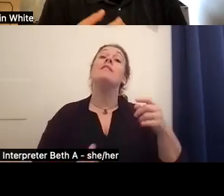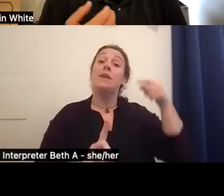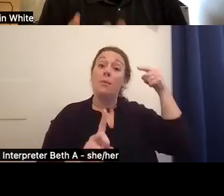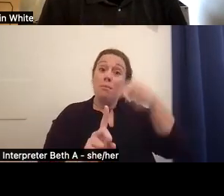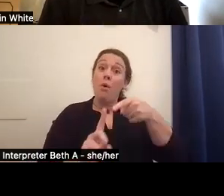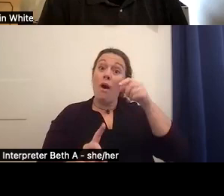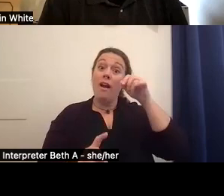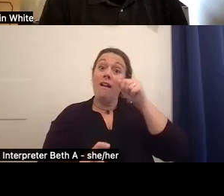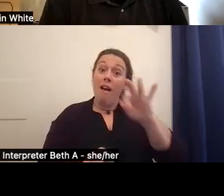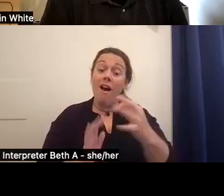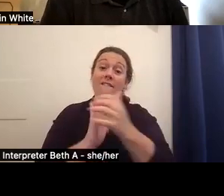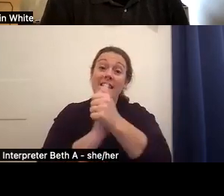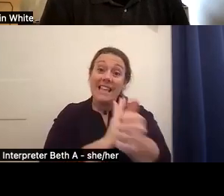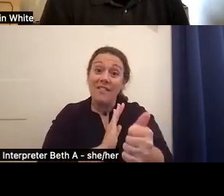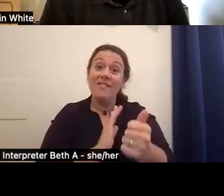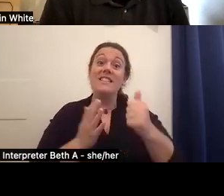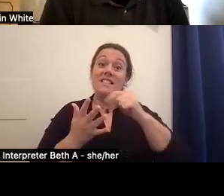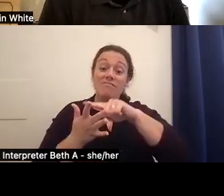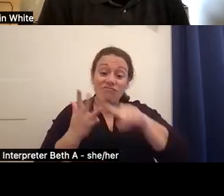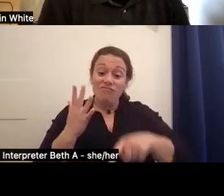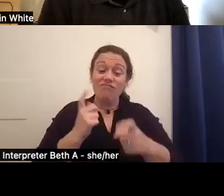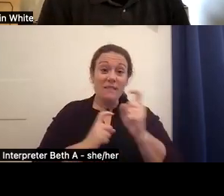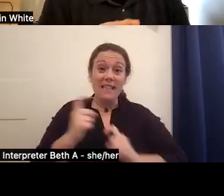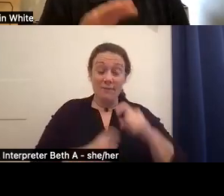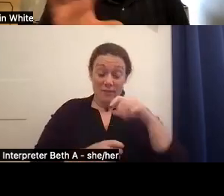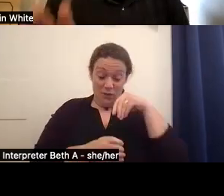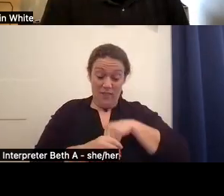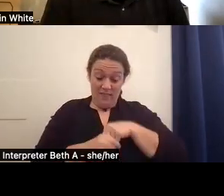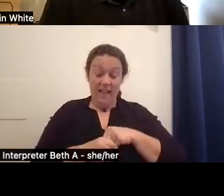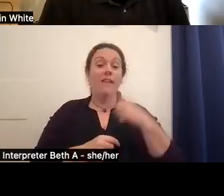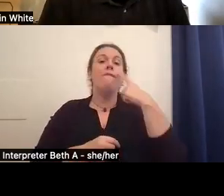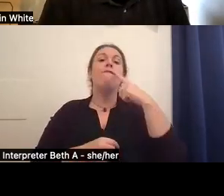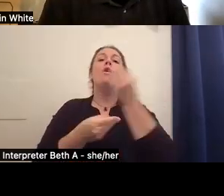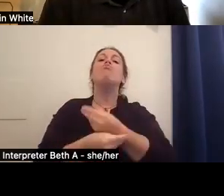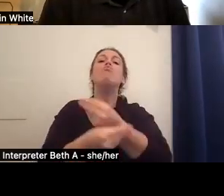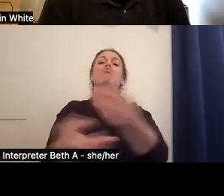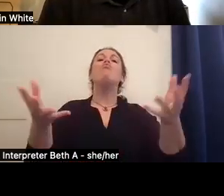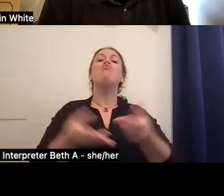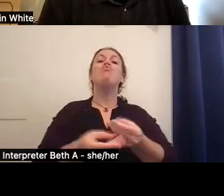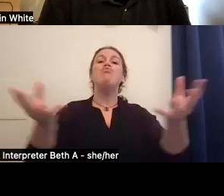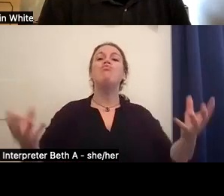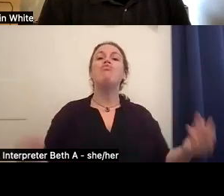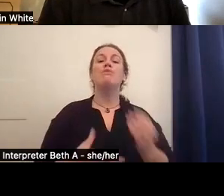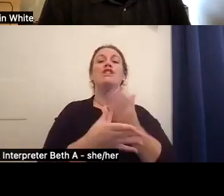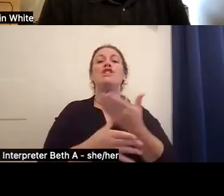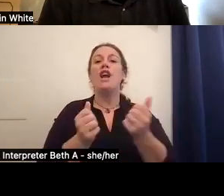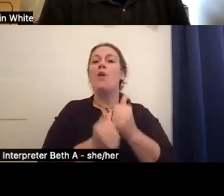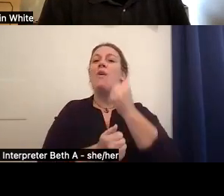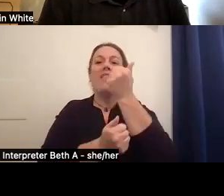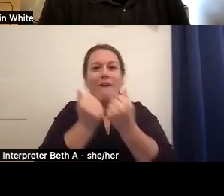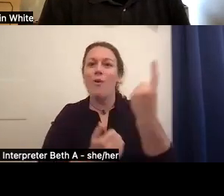and we find ways to, to exist within these, these frameworks of knowledge and it takes so many of us